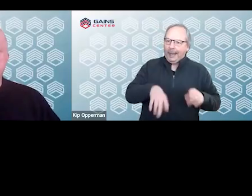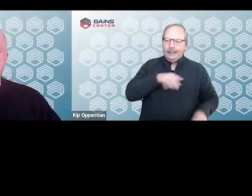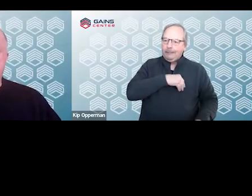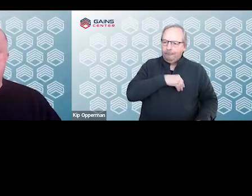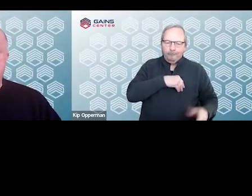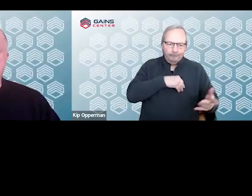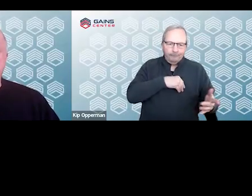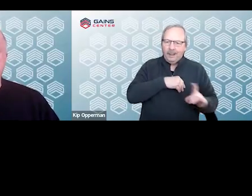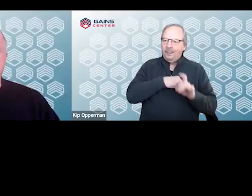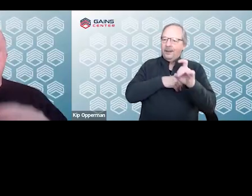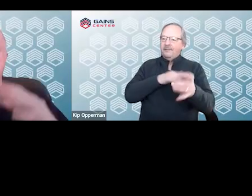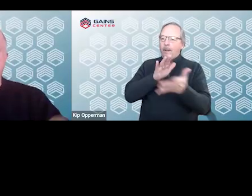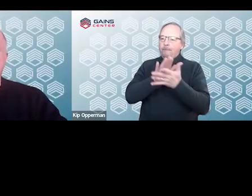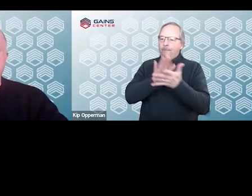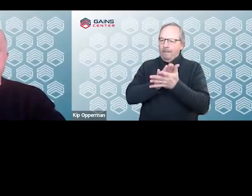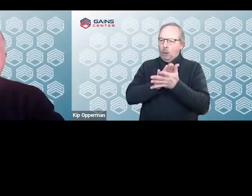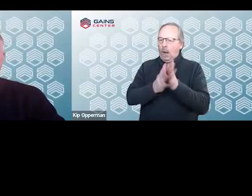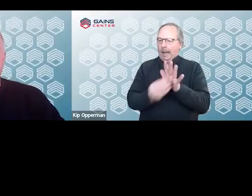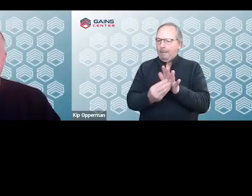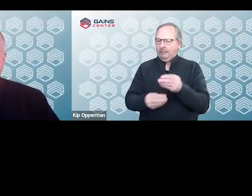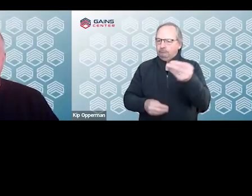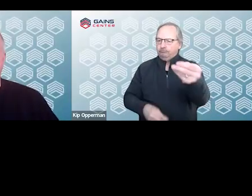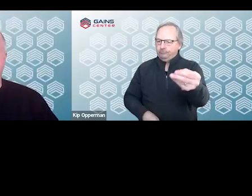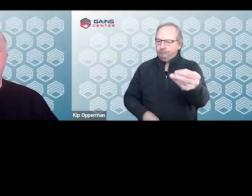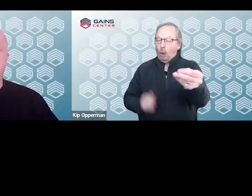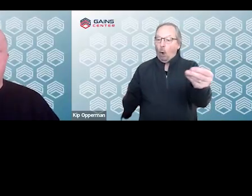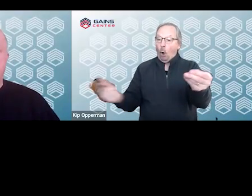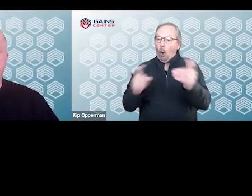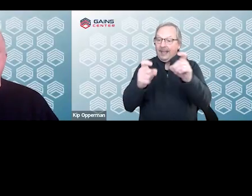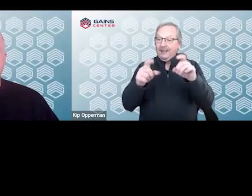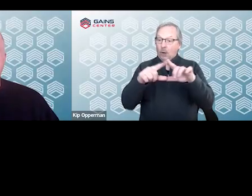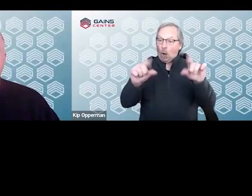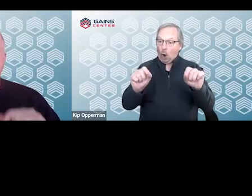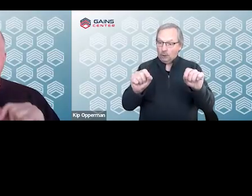they're given a paper copy. All of these gift cards are at sites